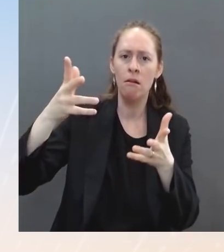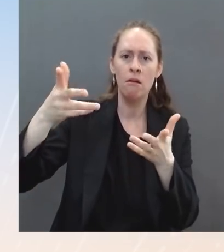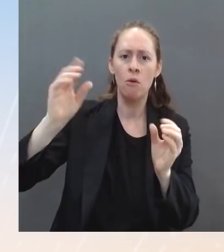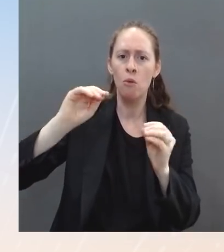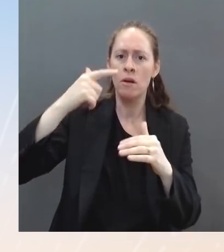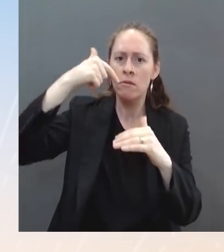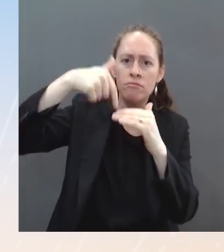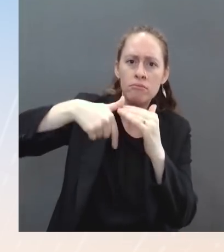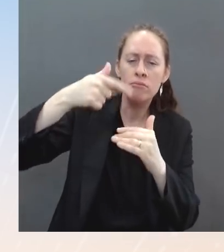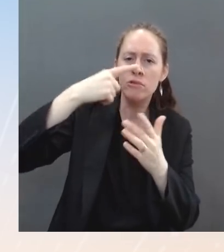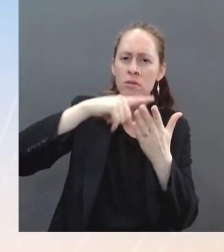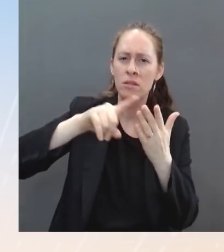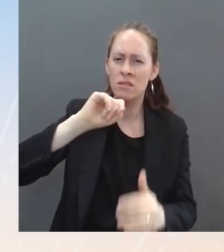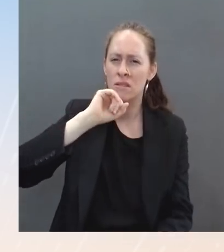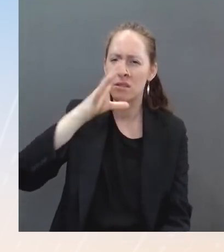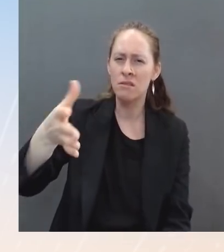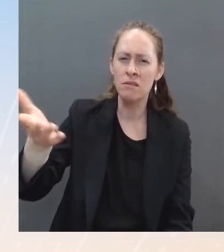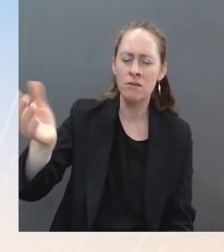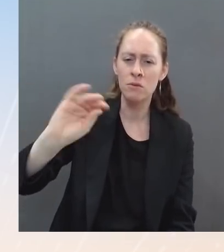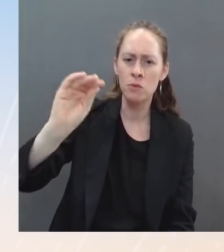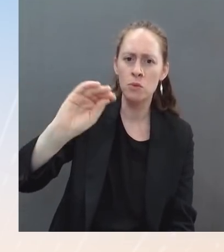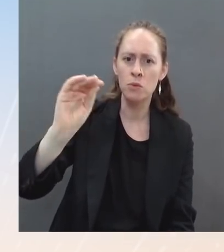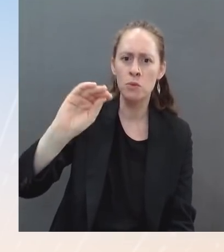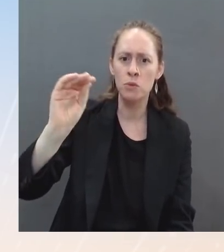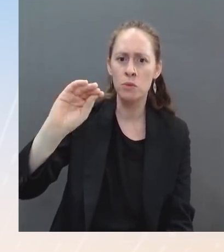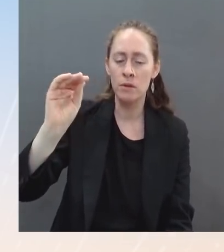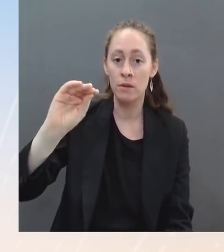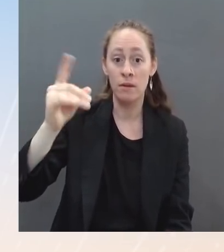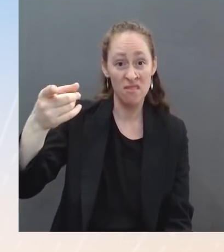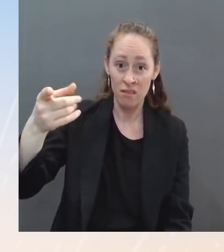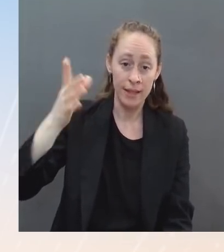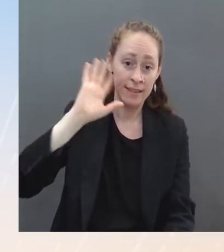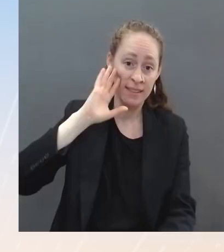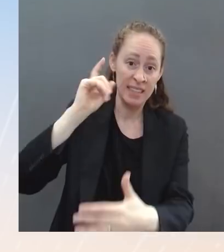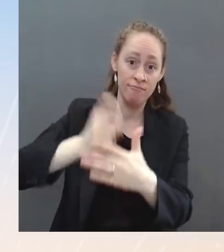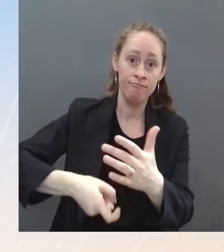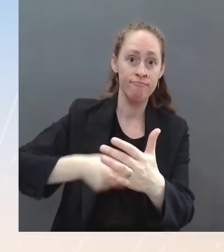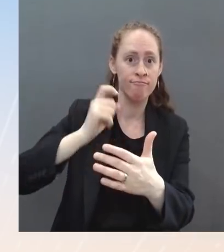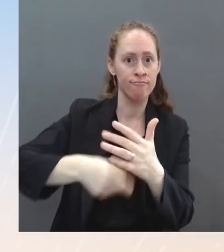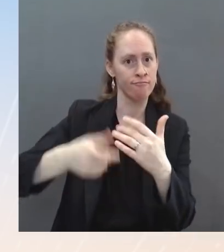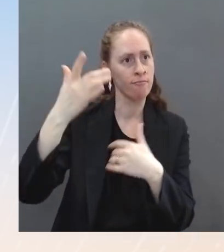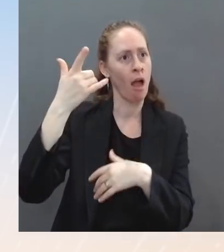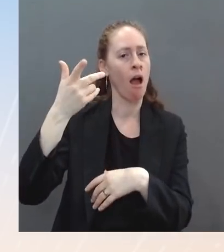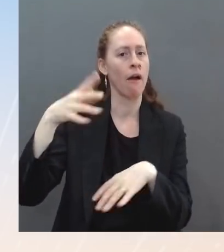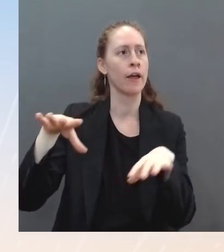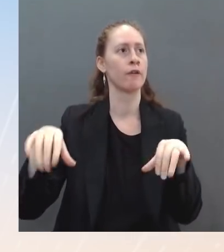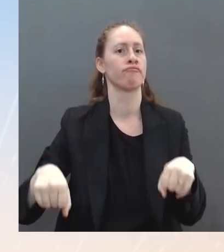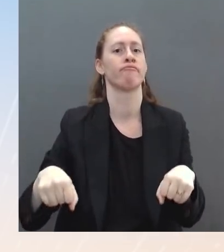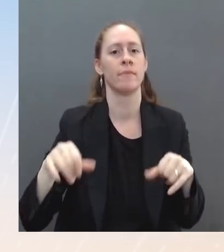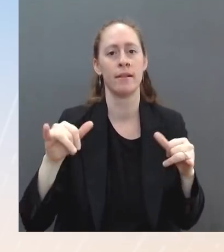I would say two things. One is: When companies lease, they'll lease with the federal government. Again, this is companies operating